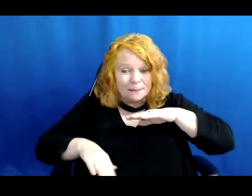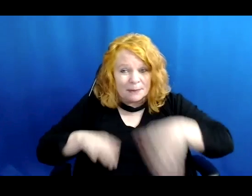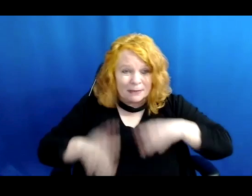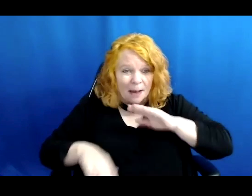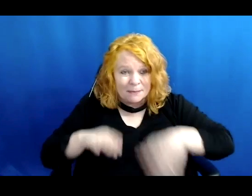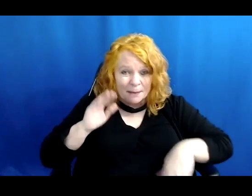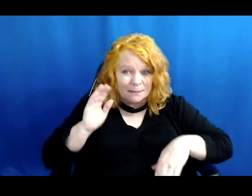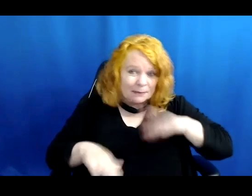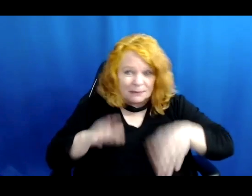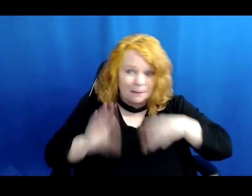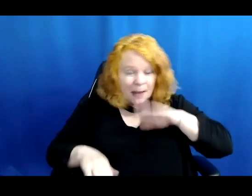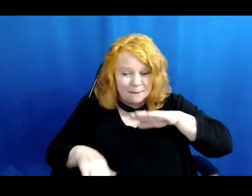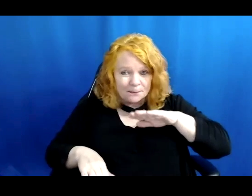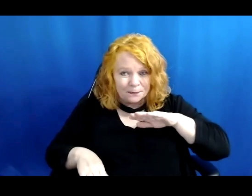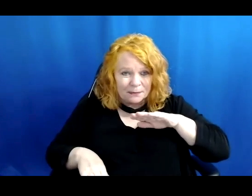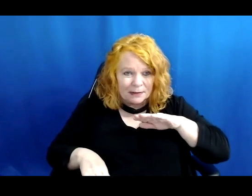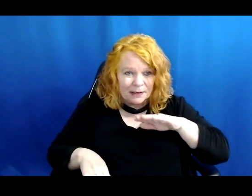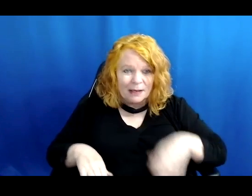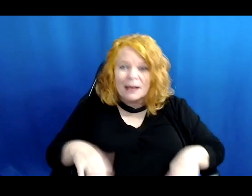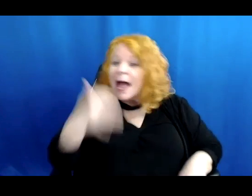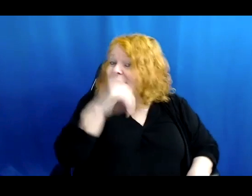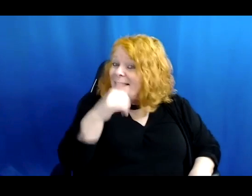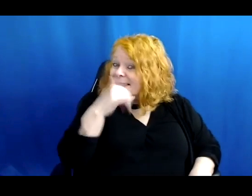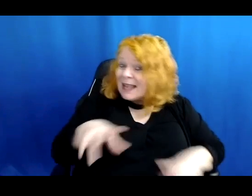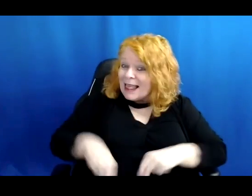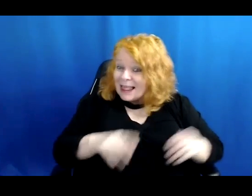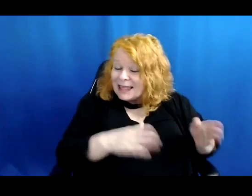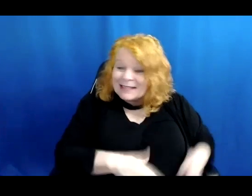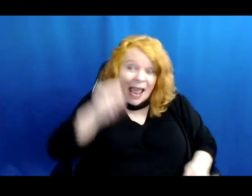With a tip, tap, tip, tap, tip-itty tap. Tip, tap, tip, tap, tap.